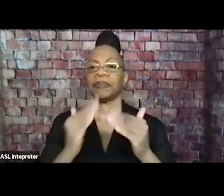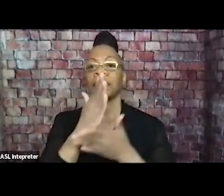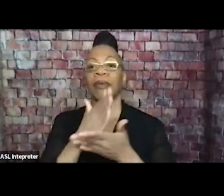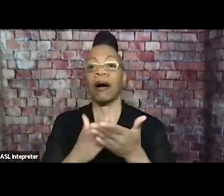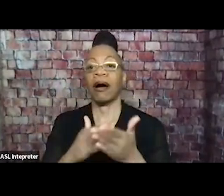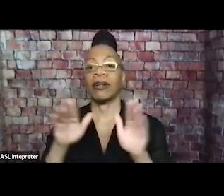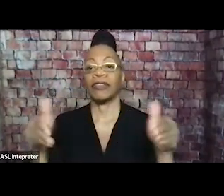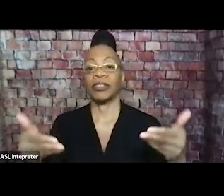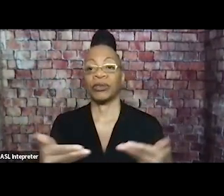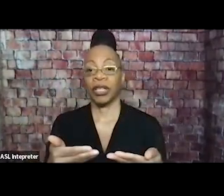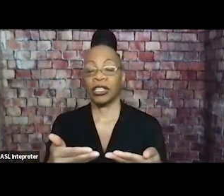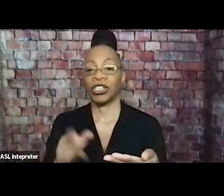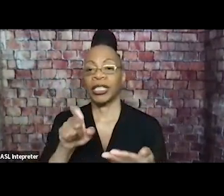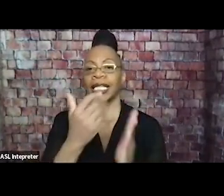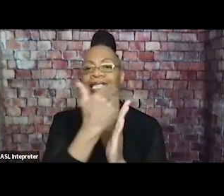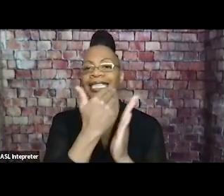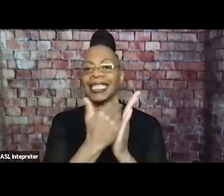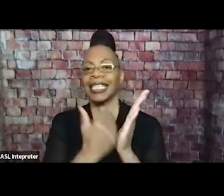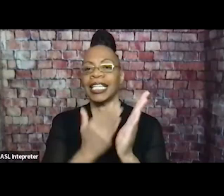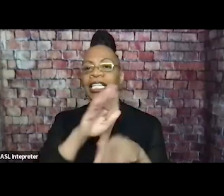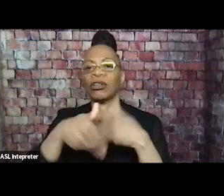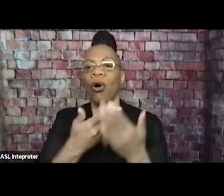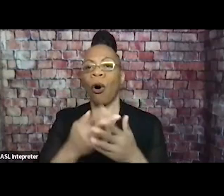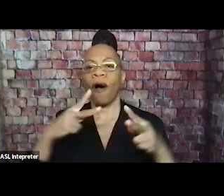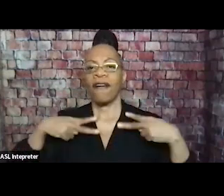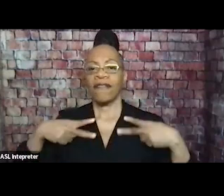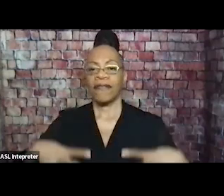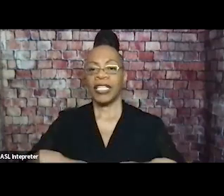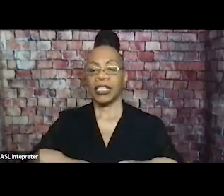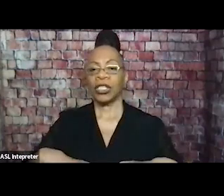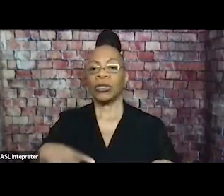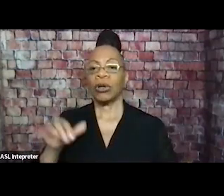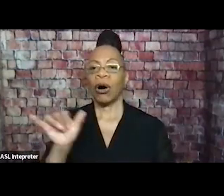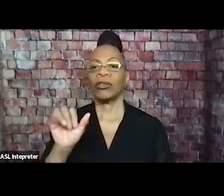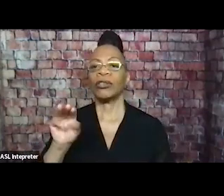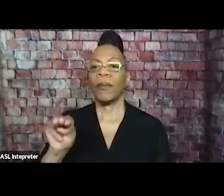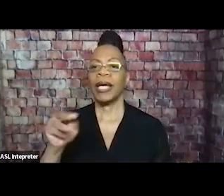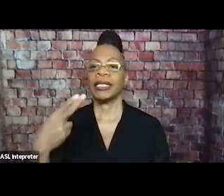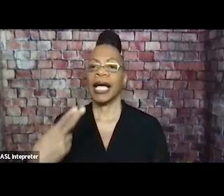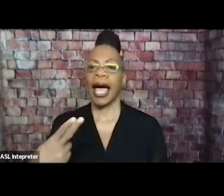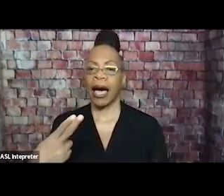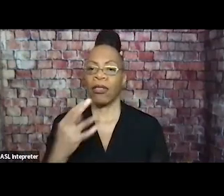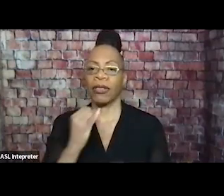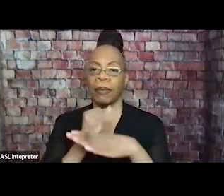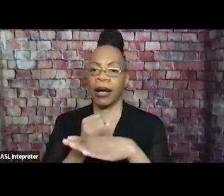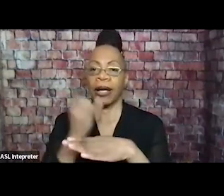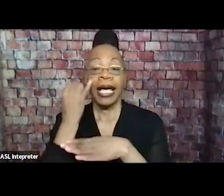needs to list all physical and mental health impairments. If you're going to discuss something